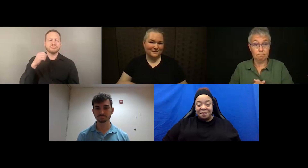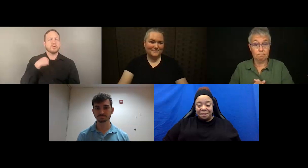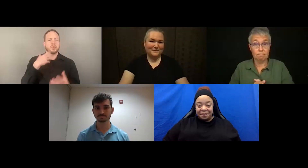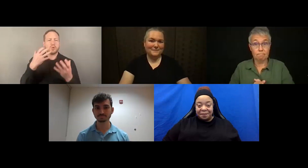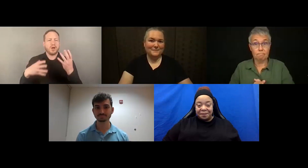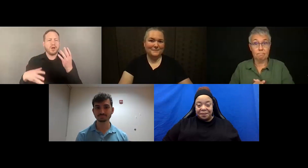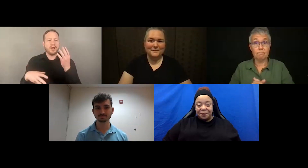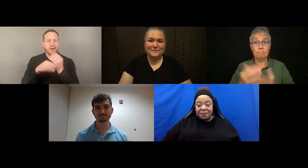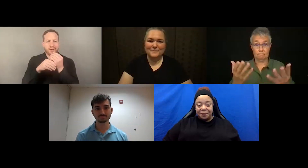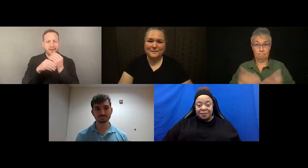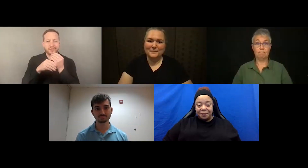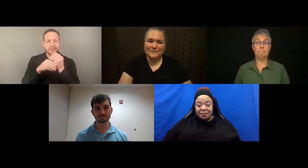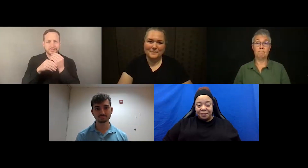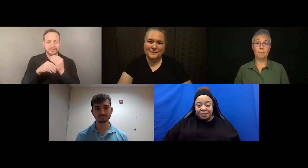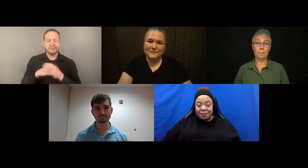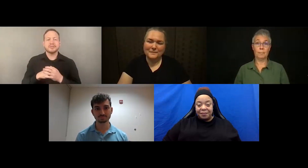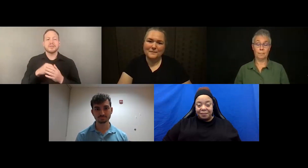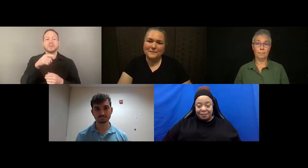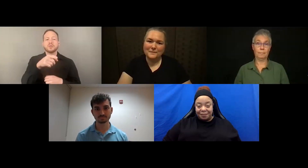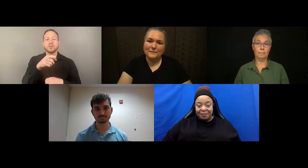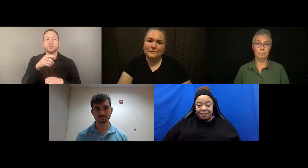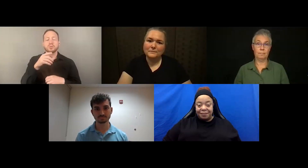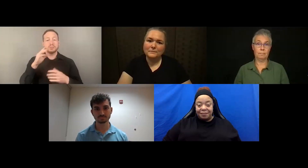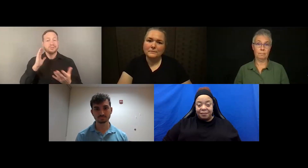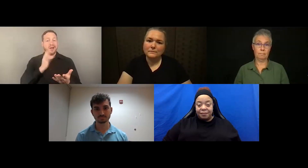Tim: I would like to add as well